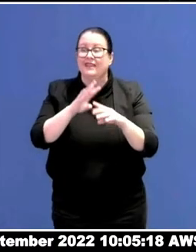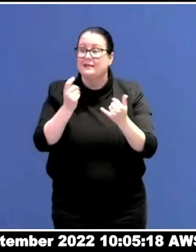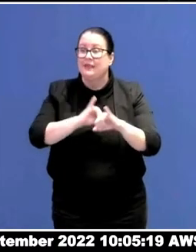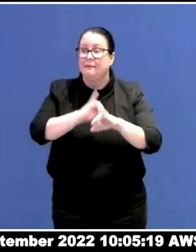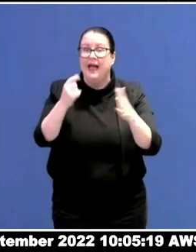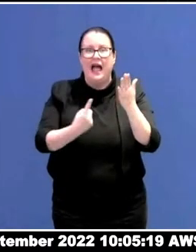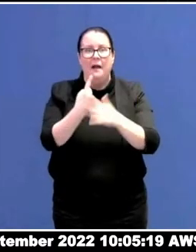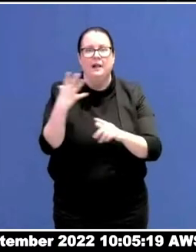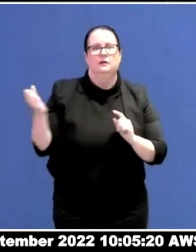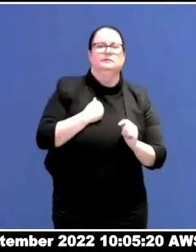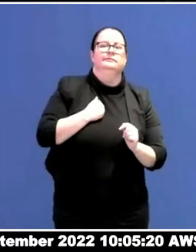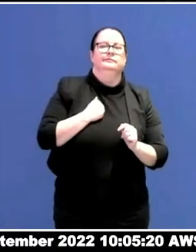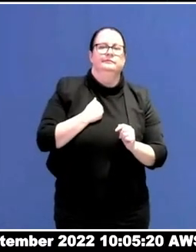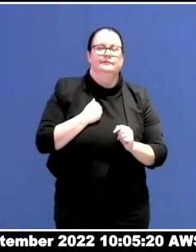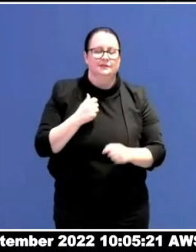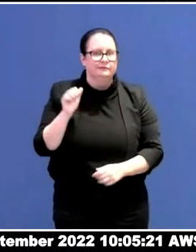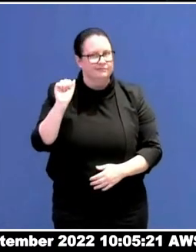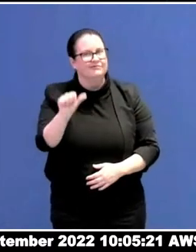It seemed to be very much the case.